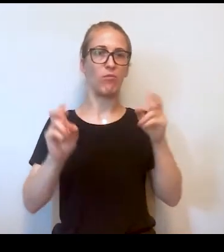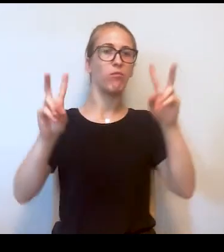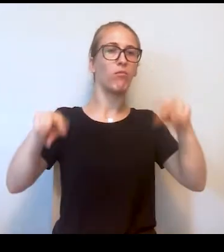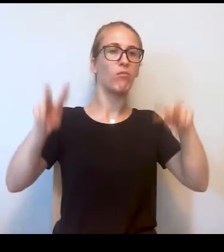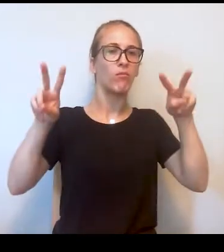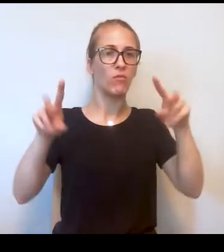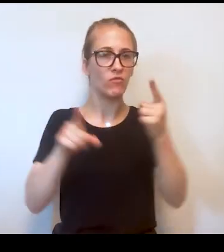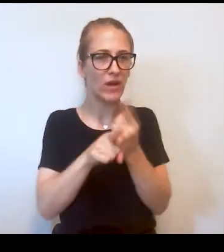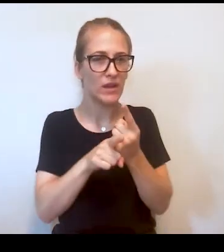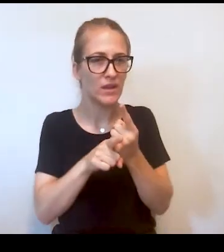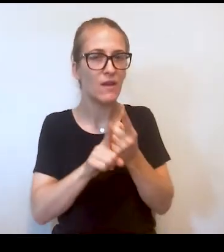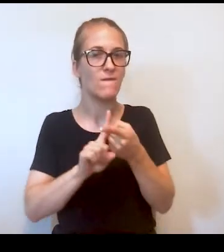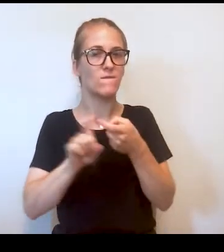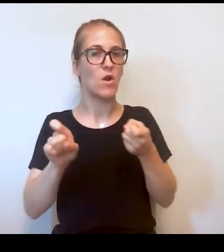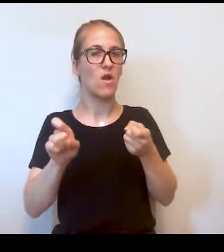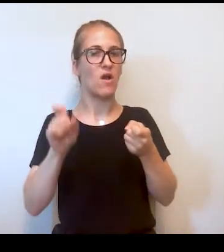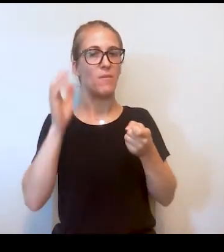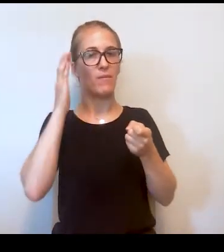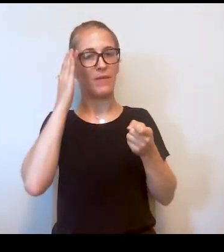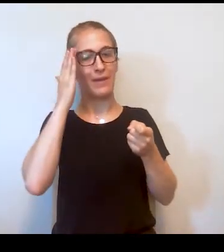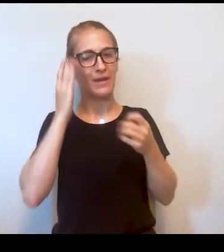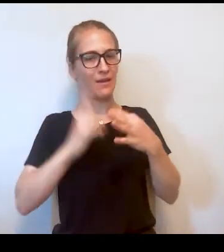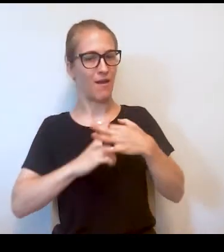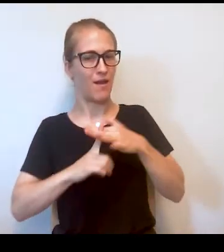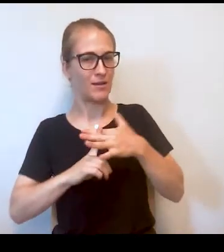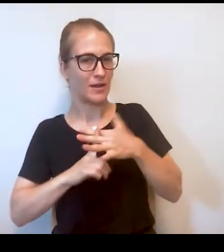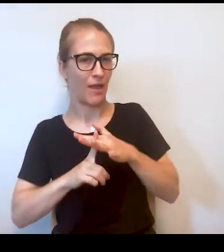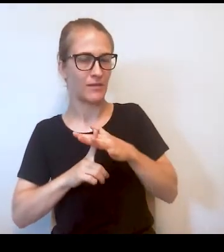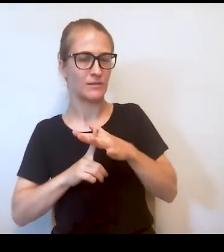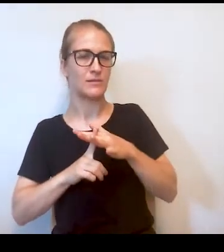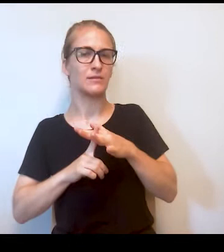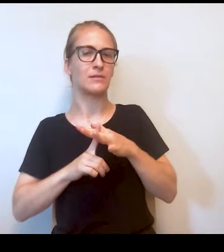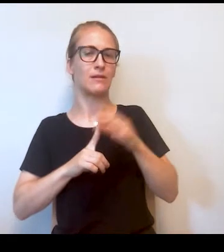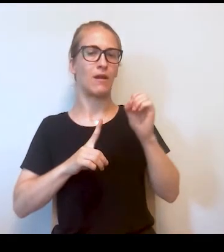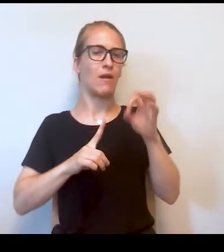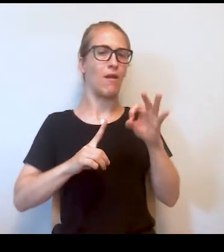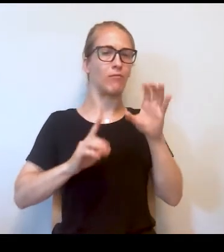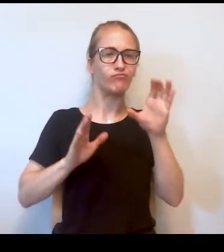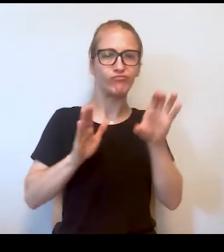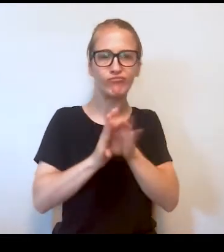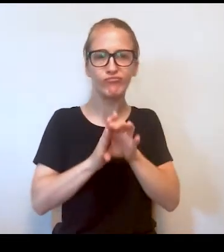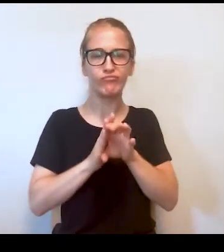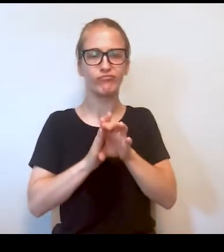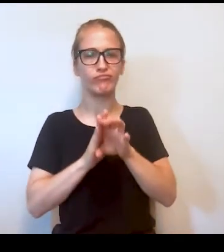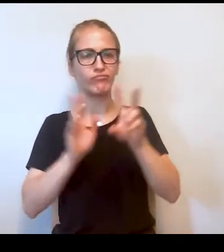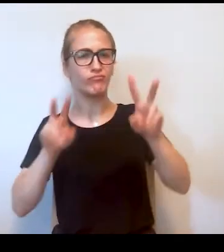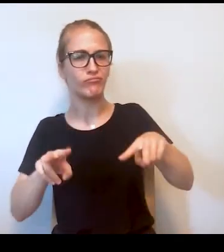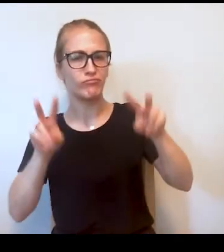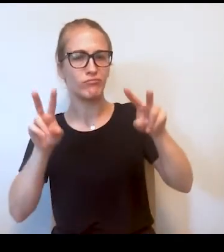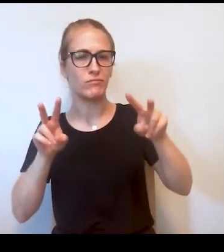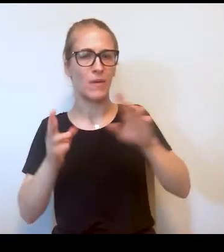Just from the context of imagery in and of itself, medical ableism, what is it?